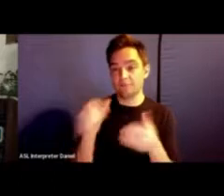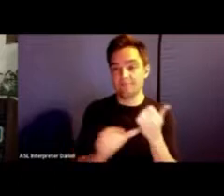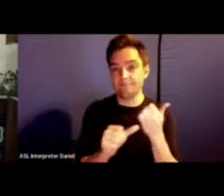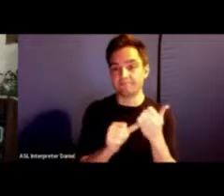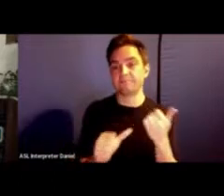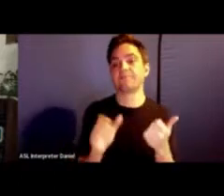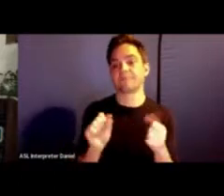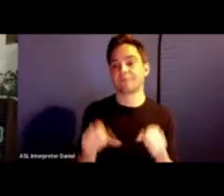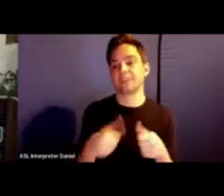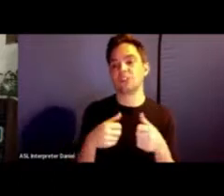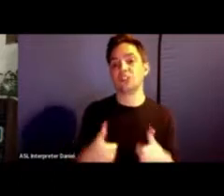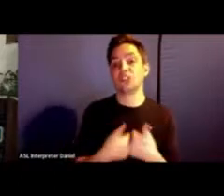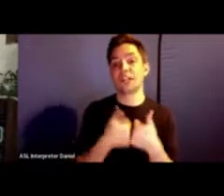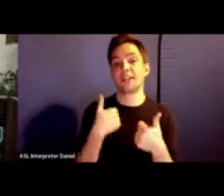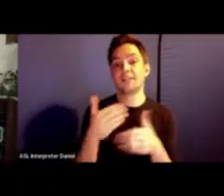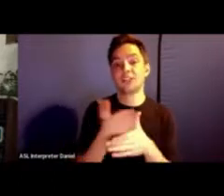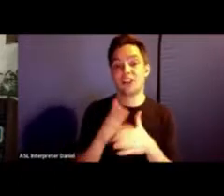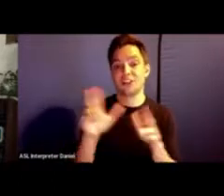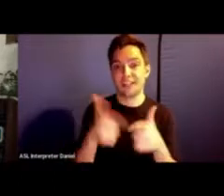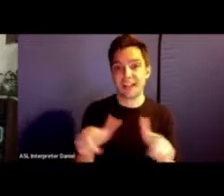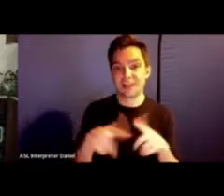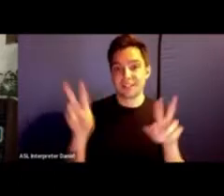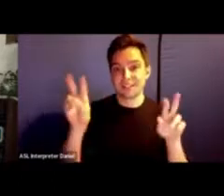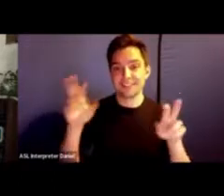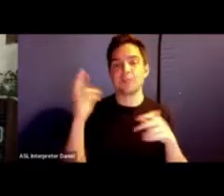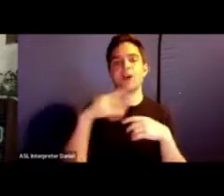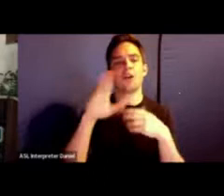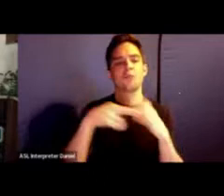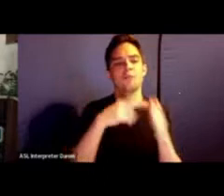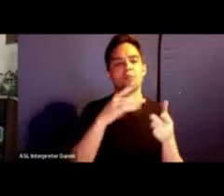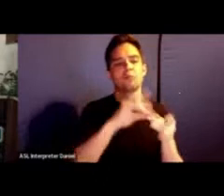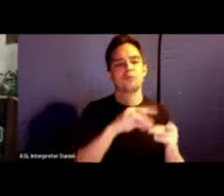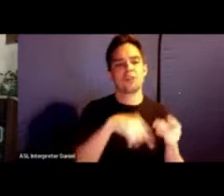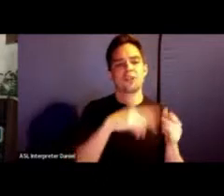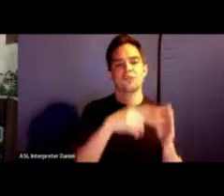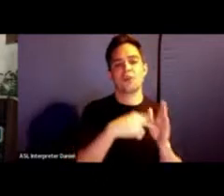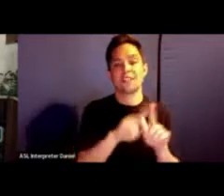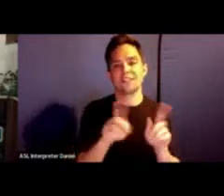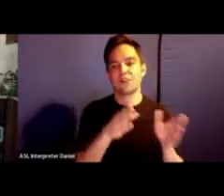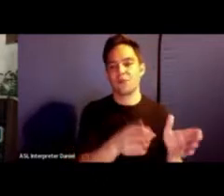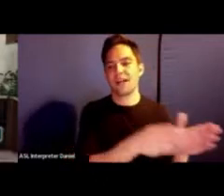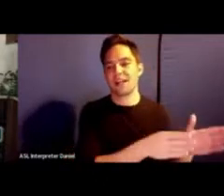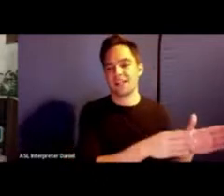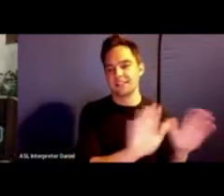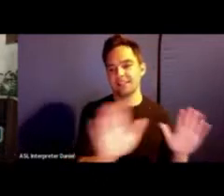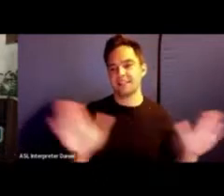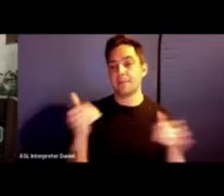challenging to have a shared language, because we all refer to this role really differently. But I just want to level set that we're all talking about the